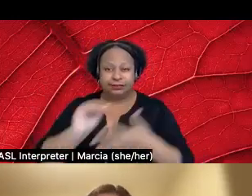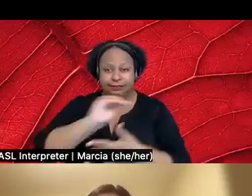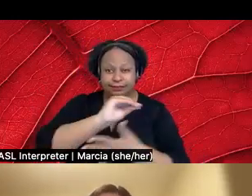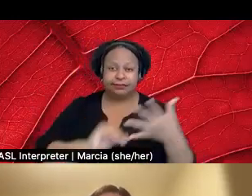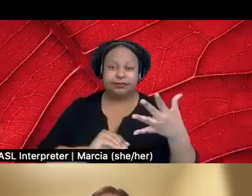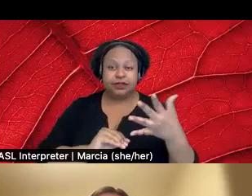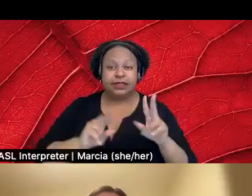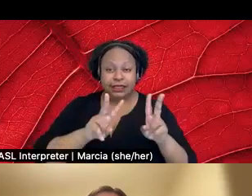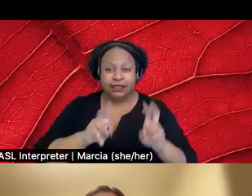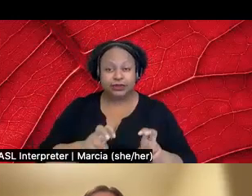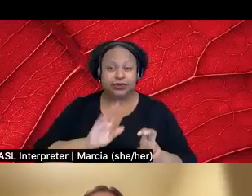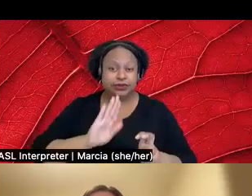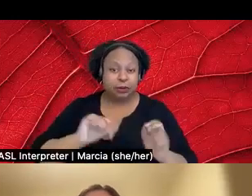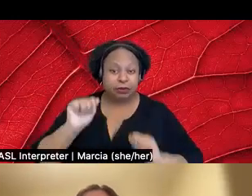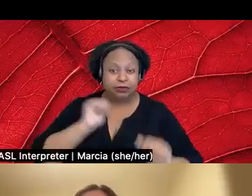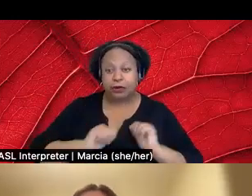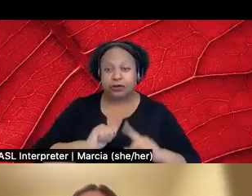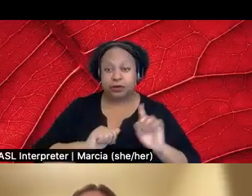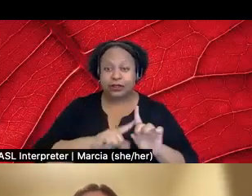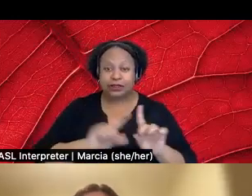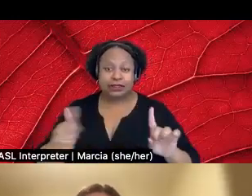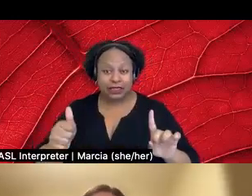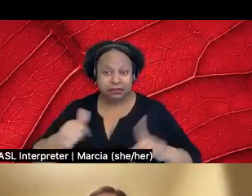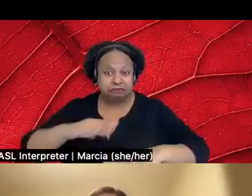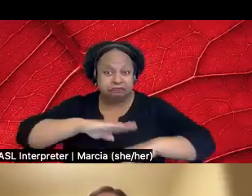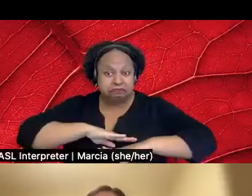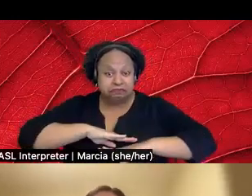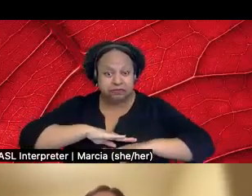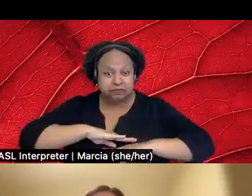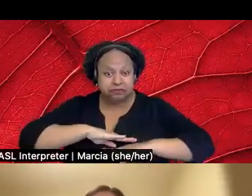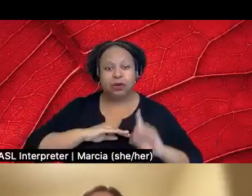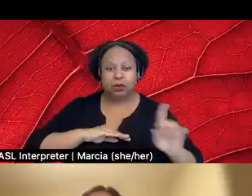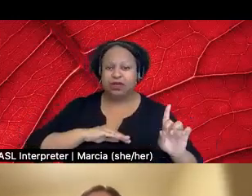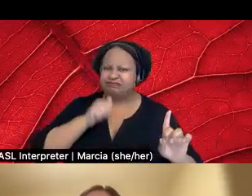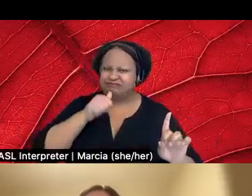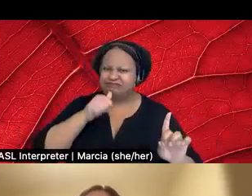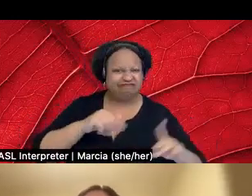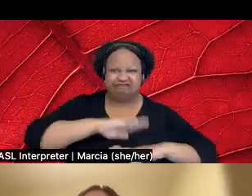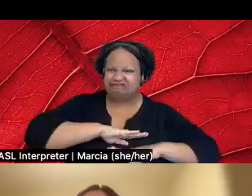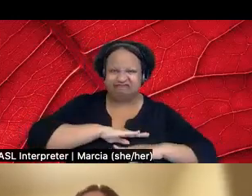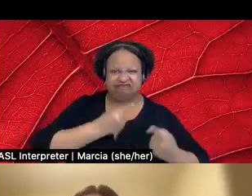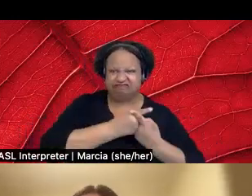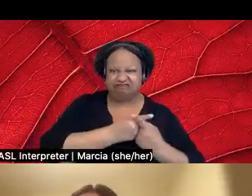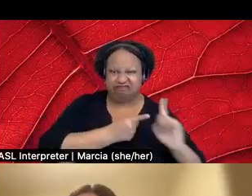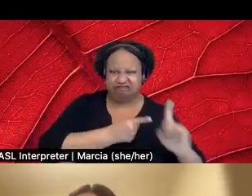on a scale of one to 10, one being total dissatisfaction and being completely satisfied.